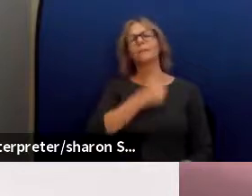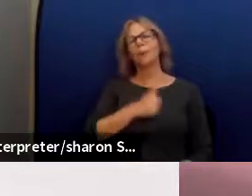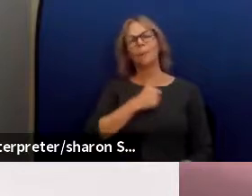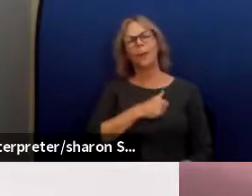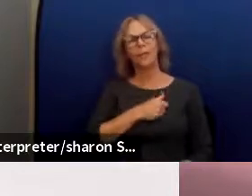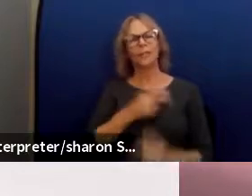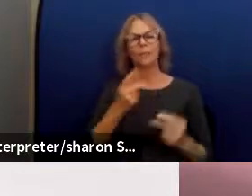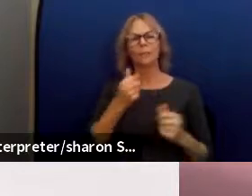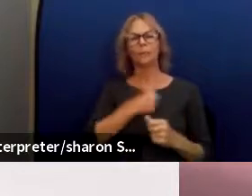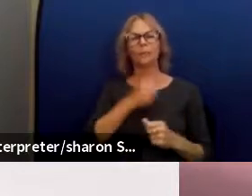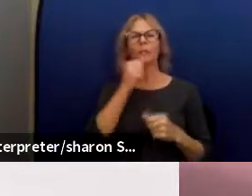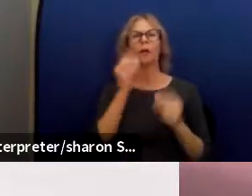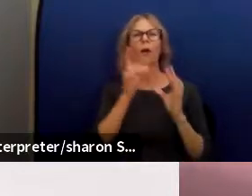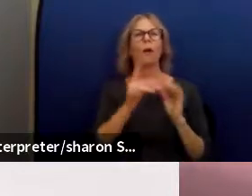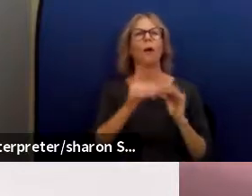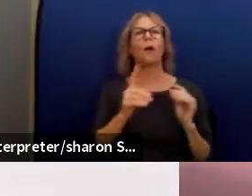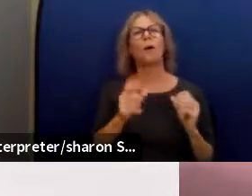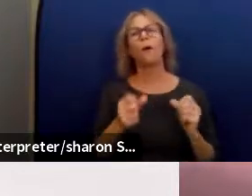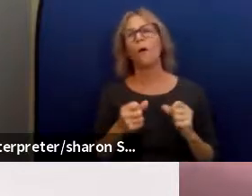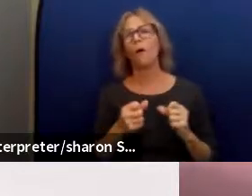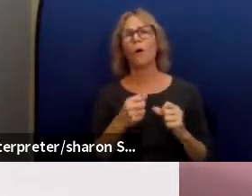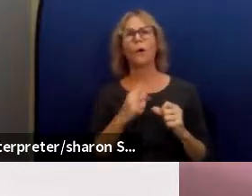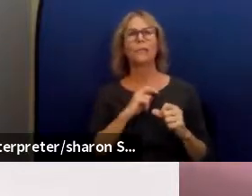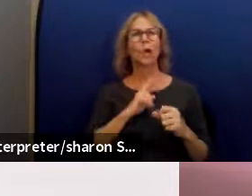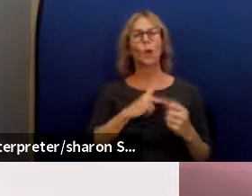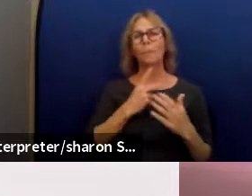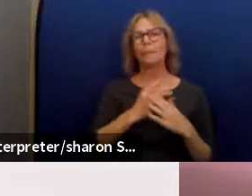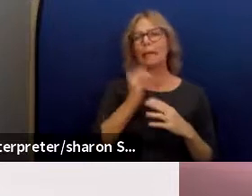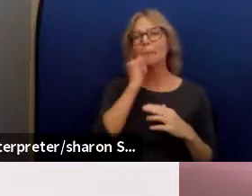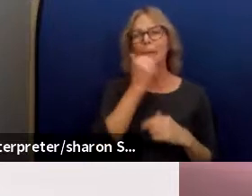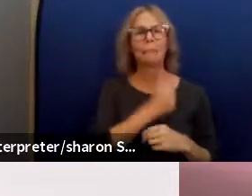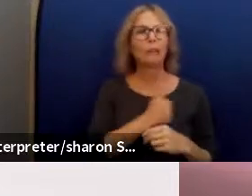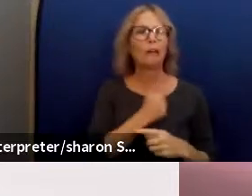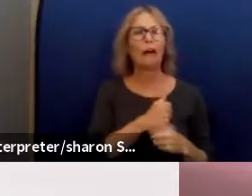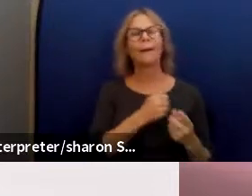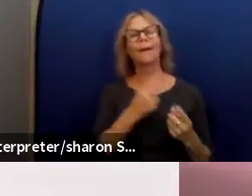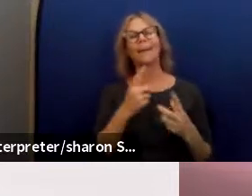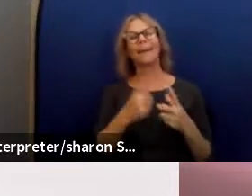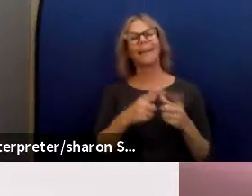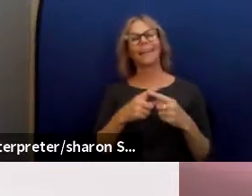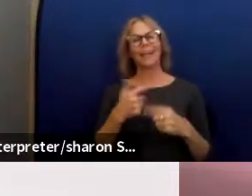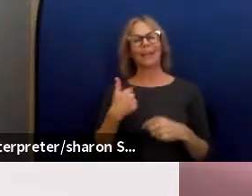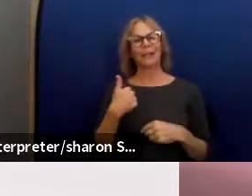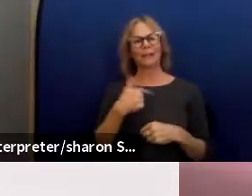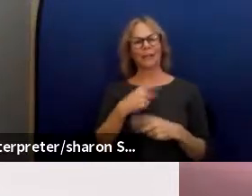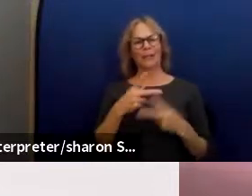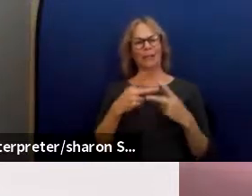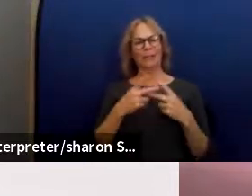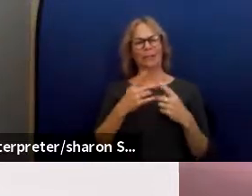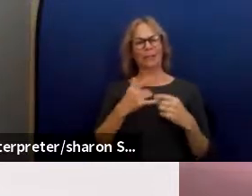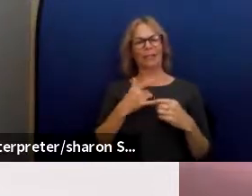carry on about how upset you are, that you made a mistake, because then you put us in a position to like, we need to console you. And